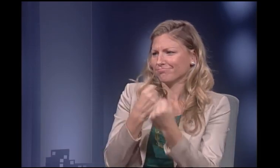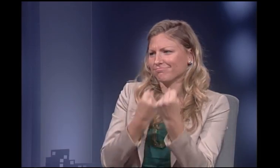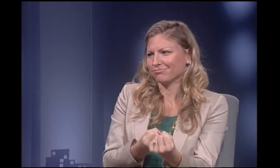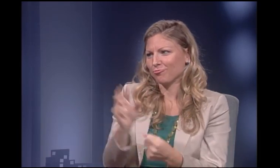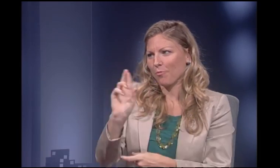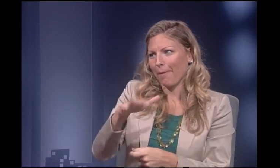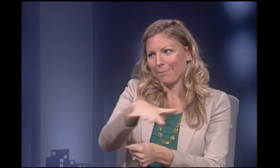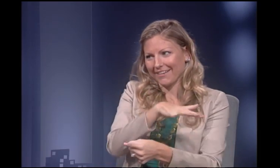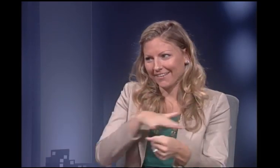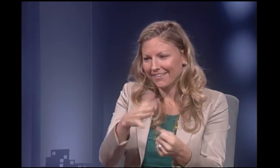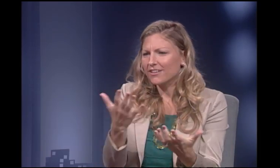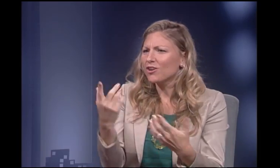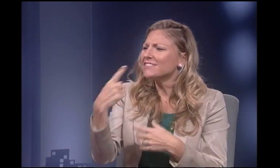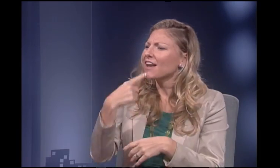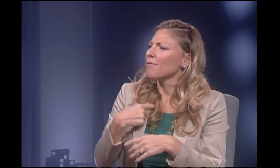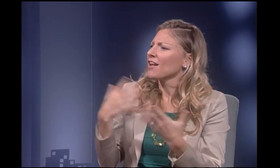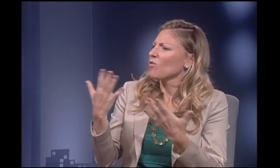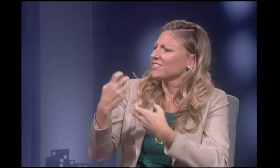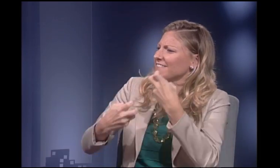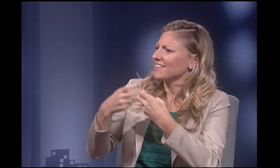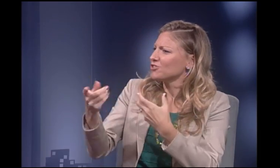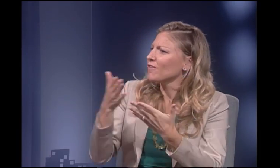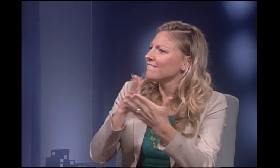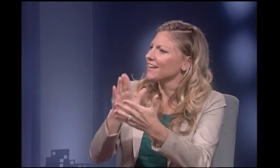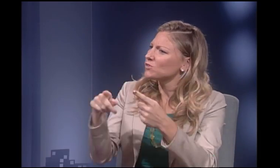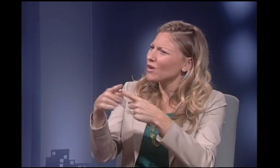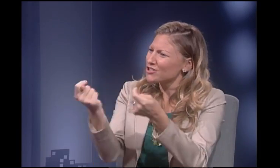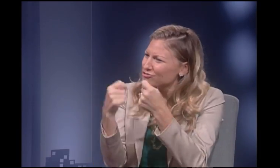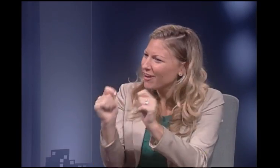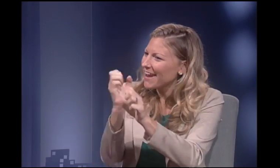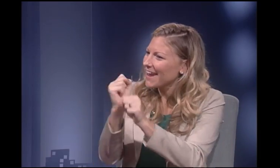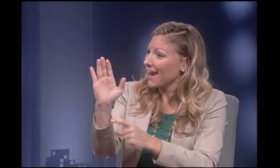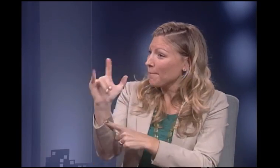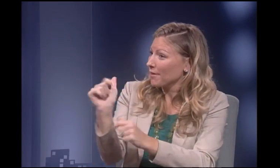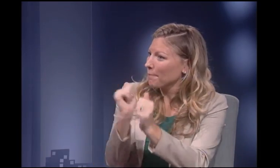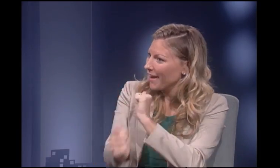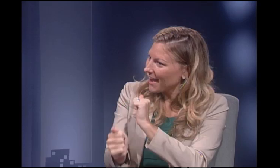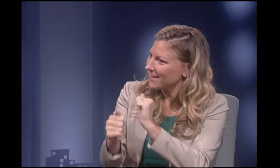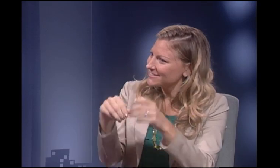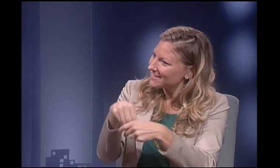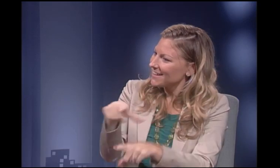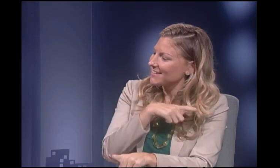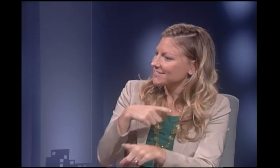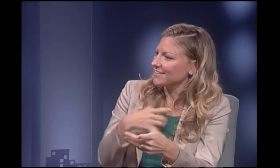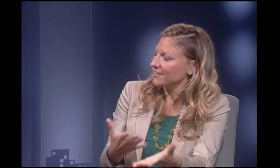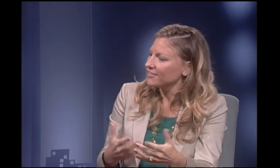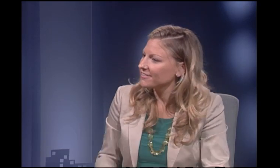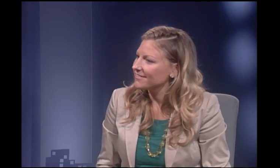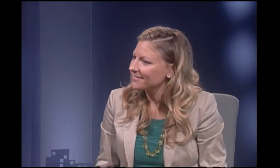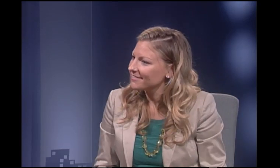but the legislature is Republican, what are the difficulties that you faced when you're trying to get a bill passed in the legislature.